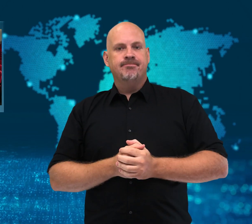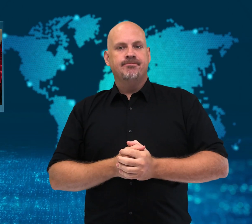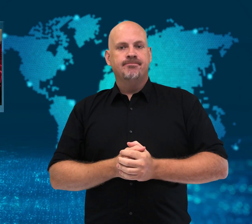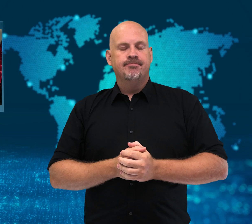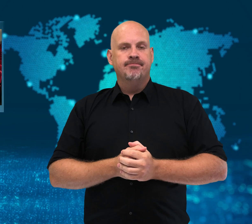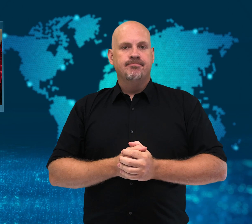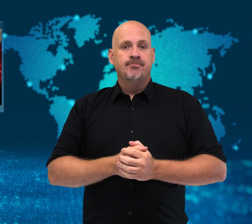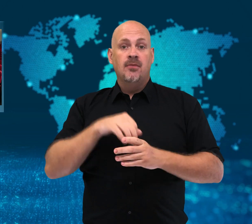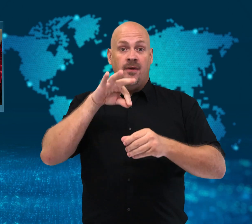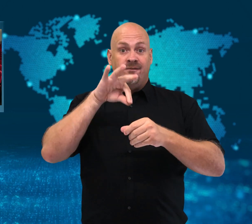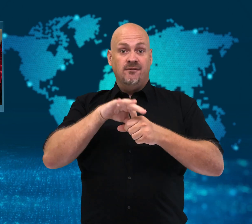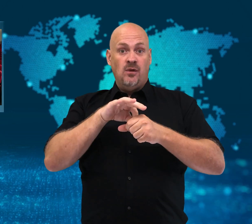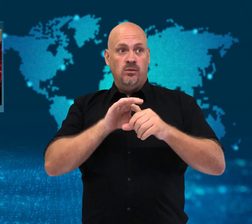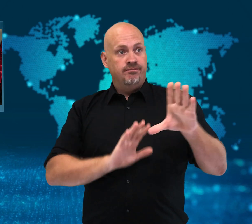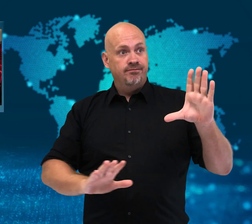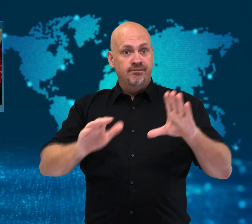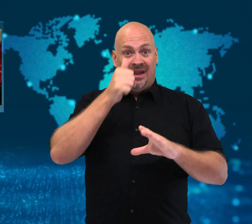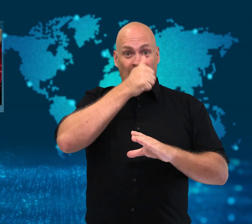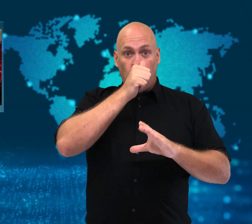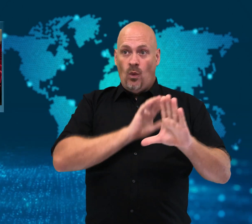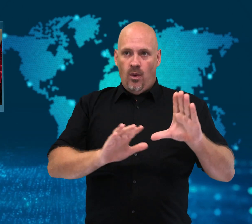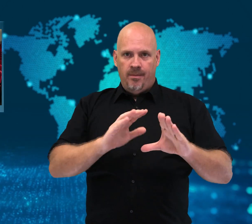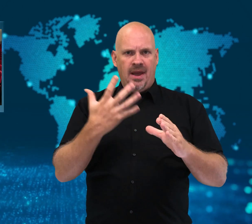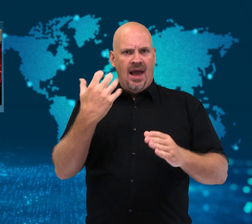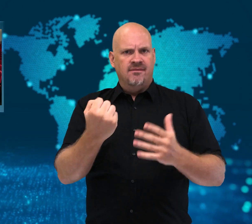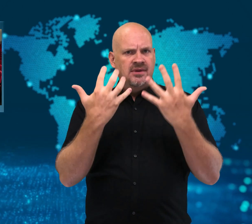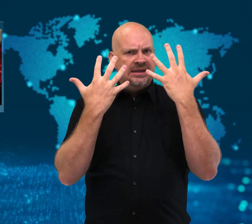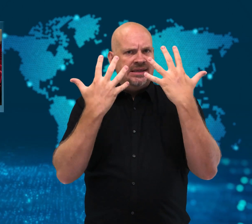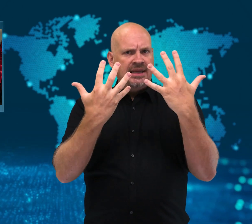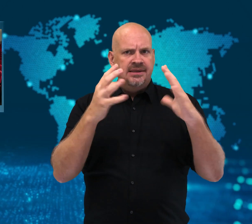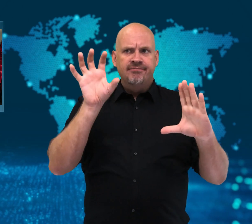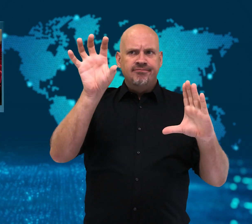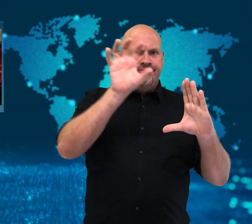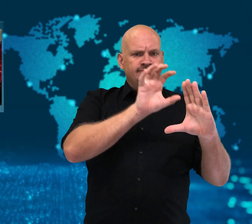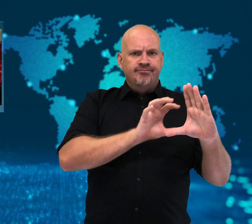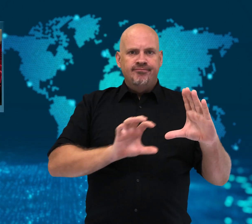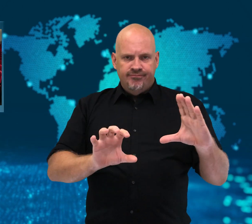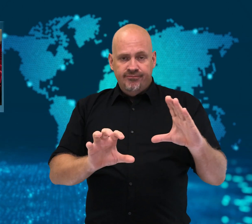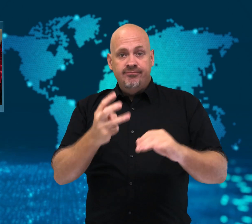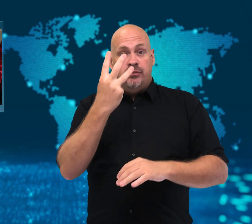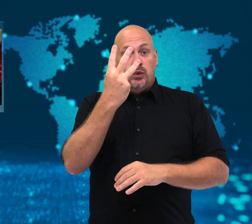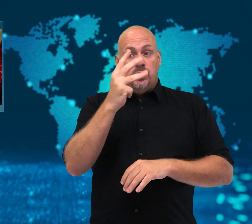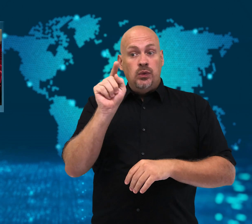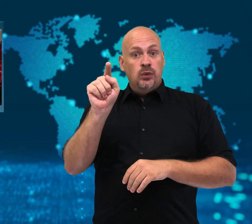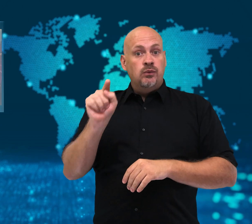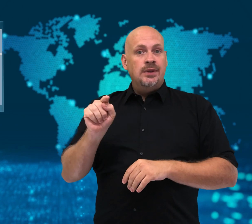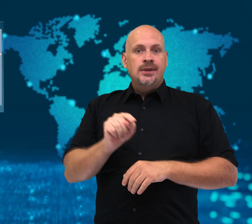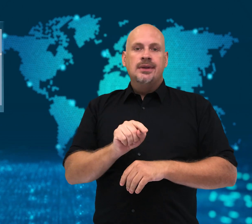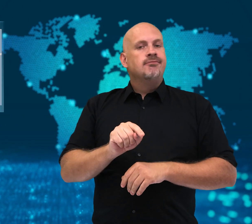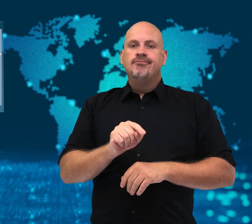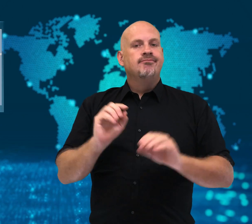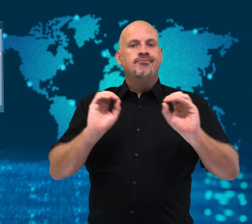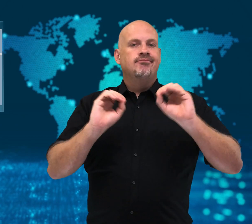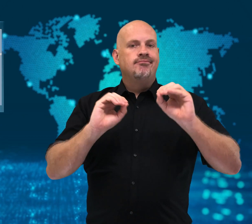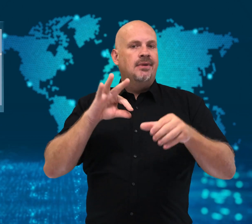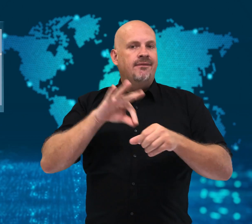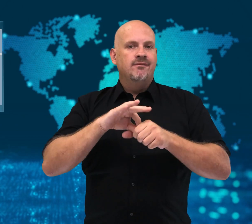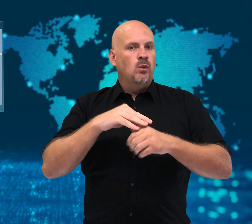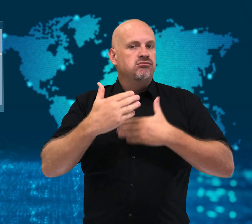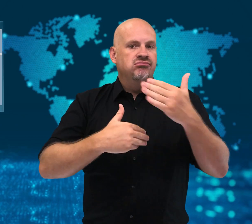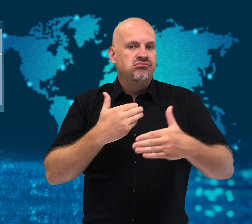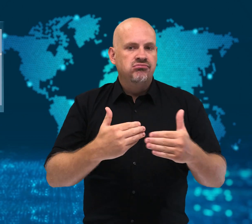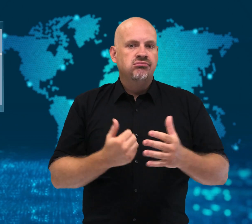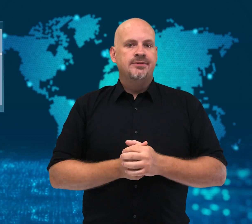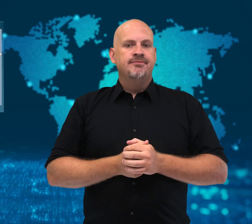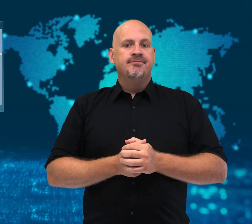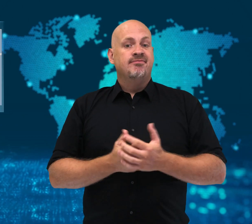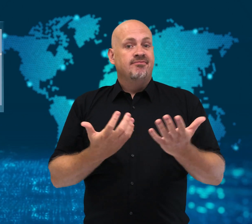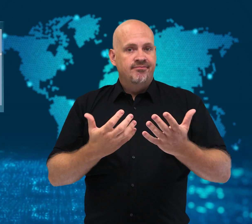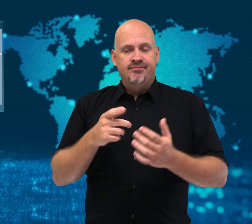Voting did not take place in three of the country’s ten regions.